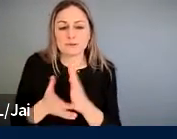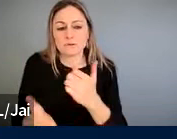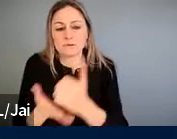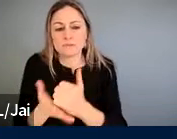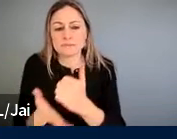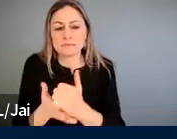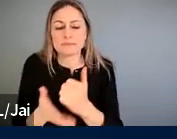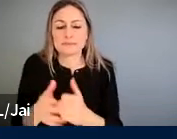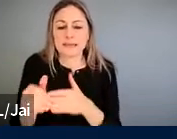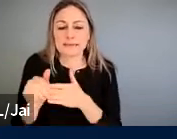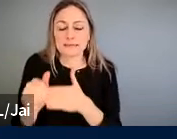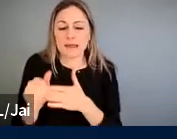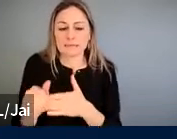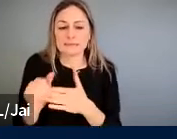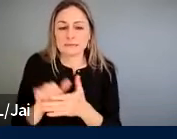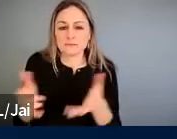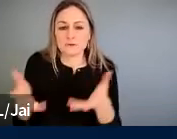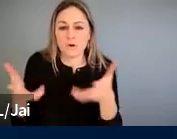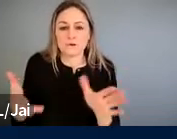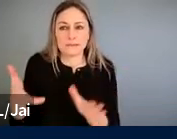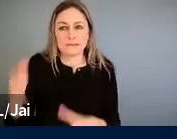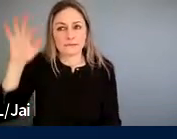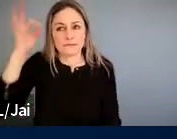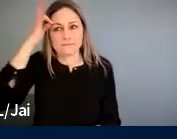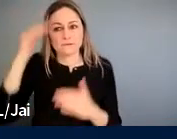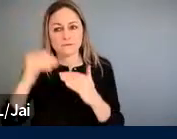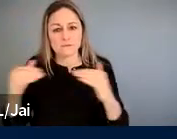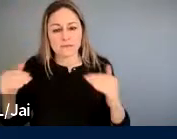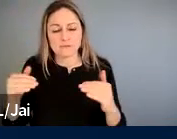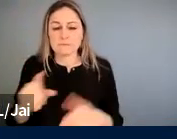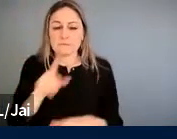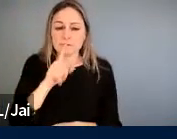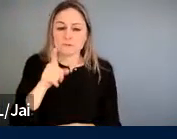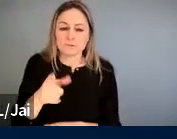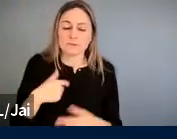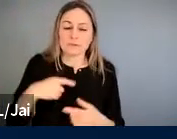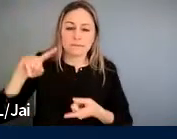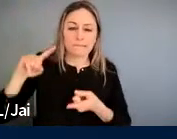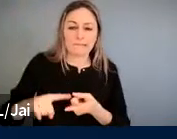guidance that are out there at the federal level to ensure that you are mitigating those risks.